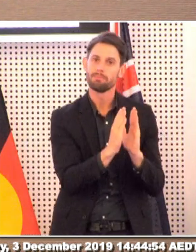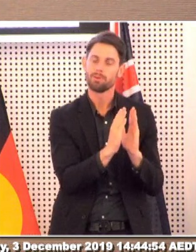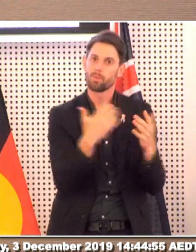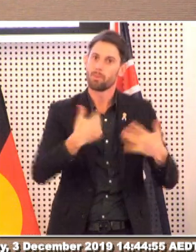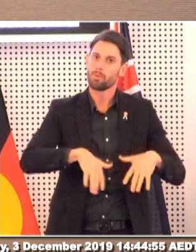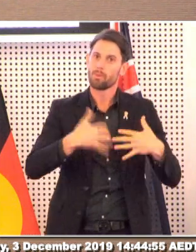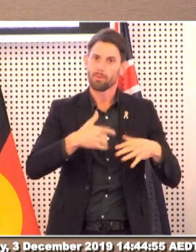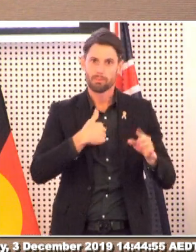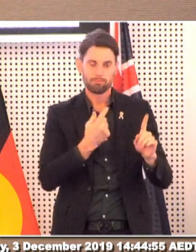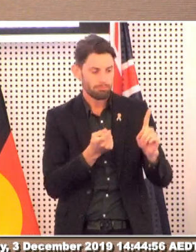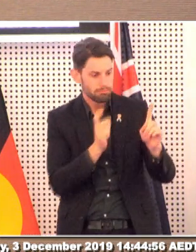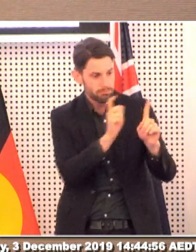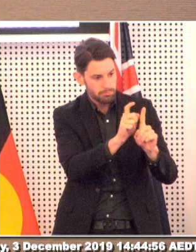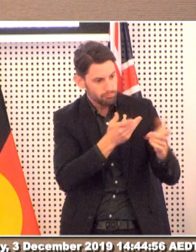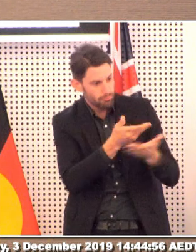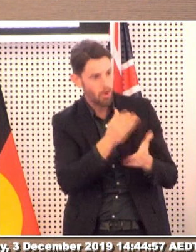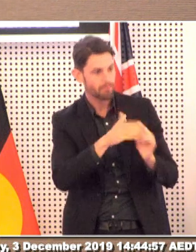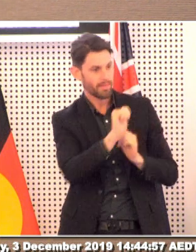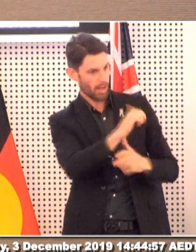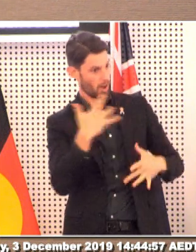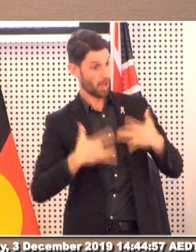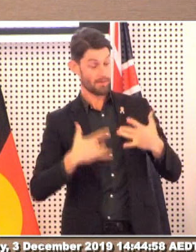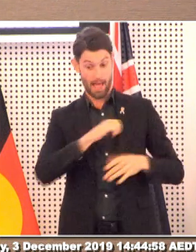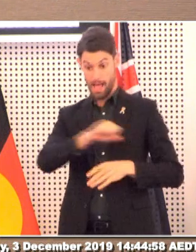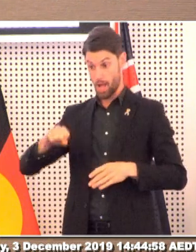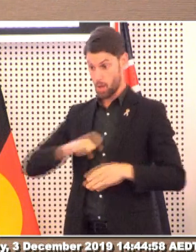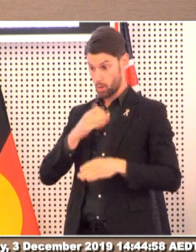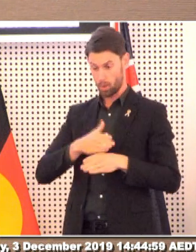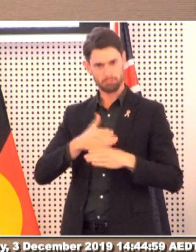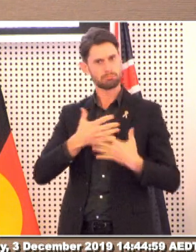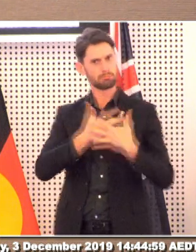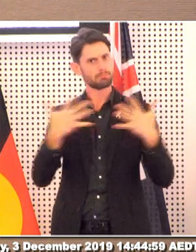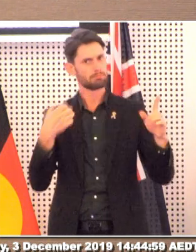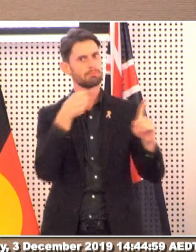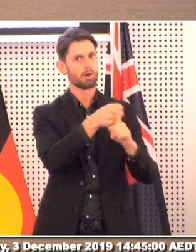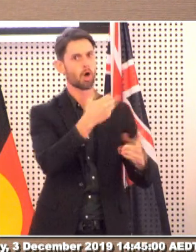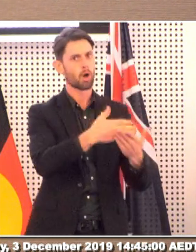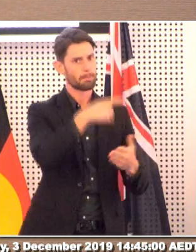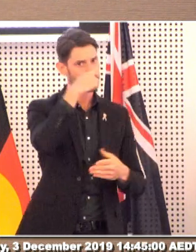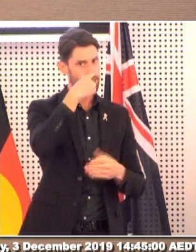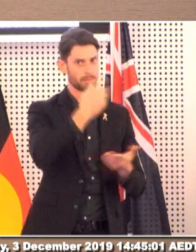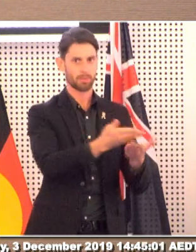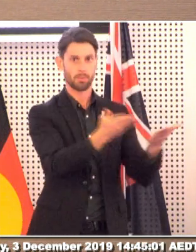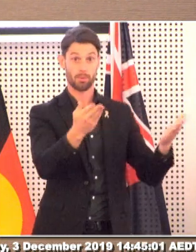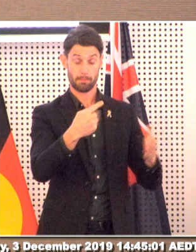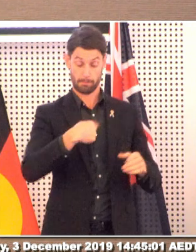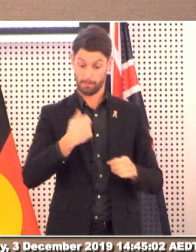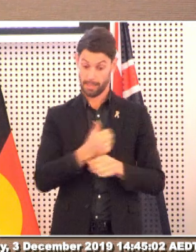life, and that in making those decisions we have to think about them as both an